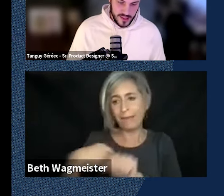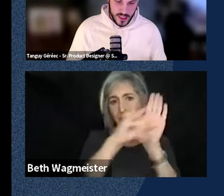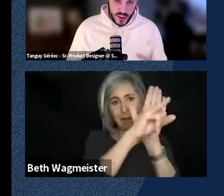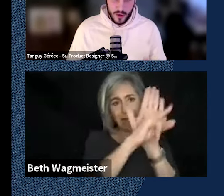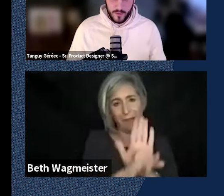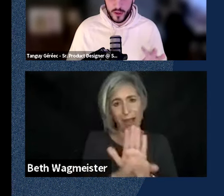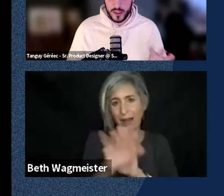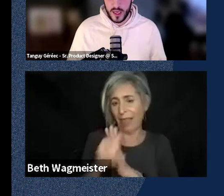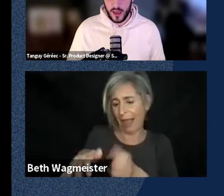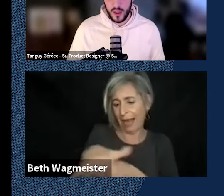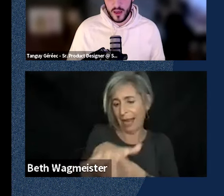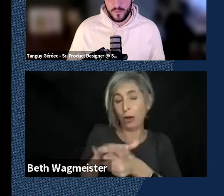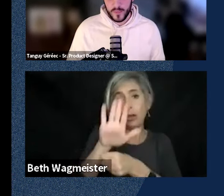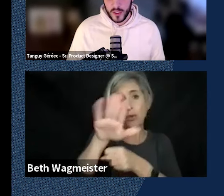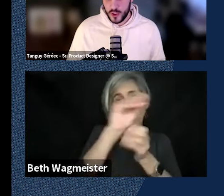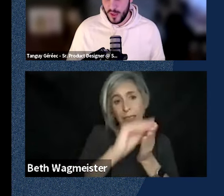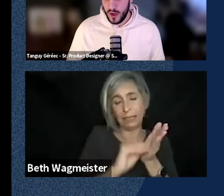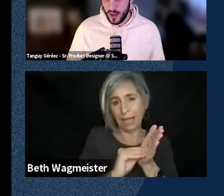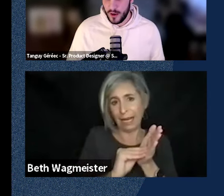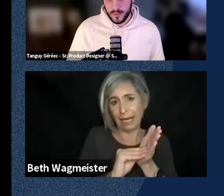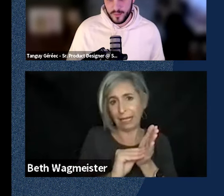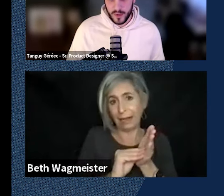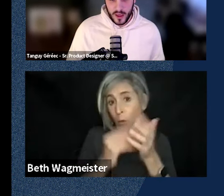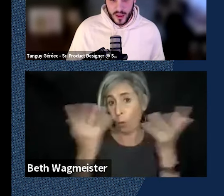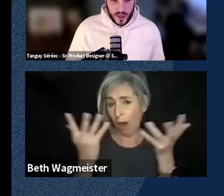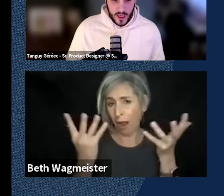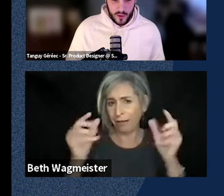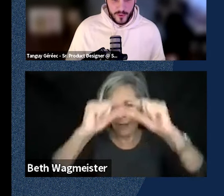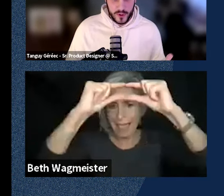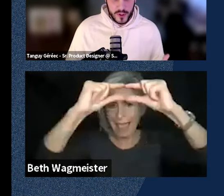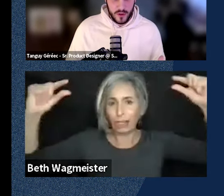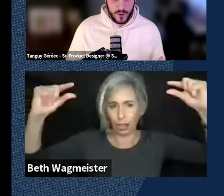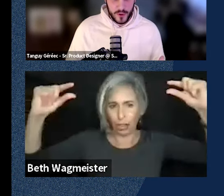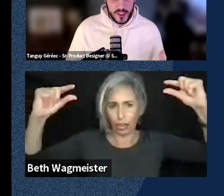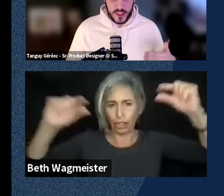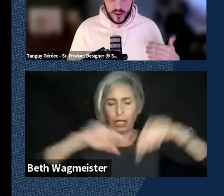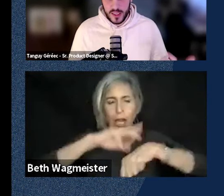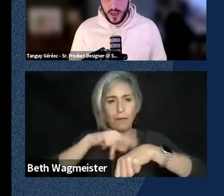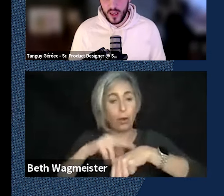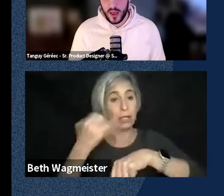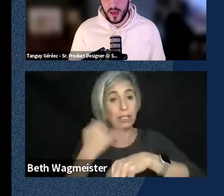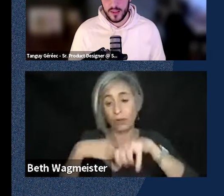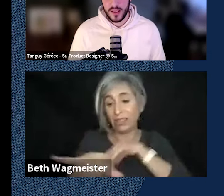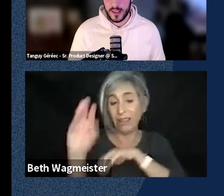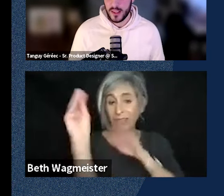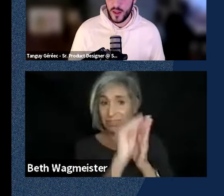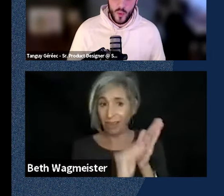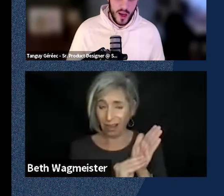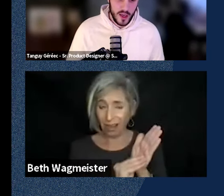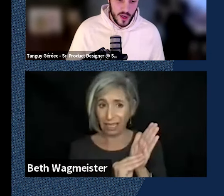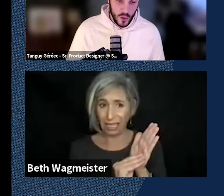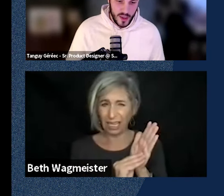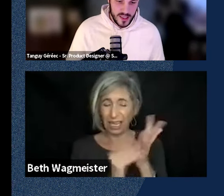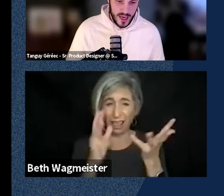section of your design to be a header. Now, of course, if you're still designing, and it gets in the way, you can always hide